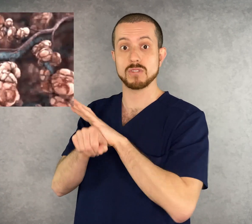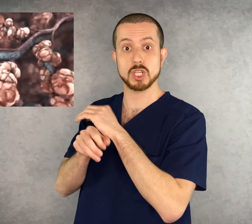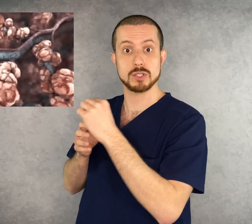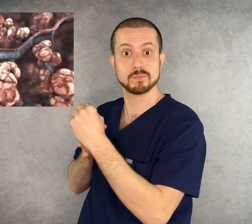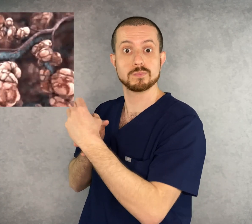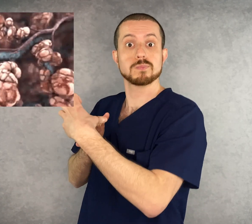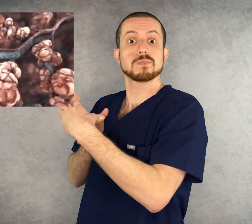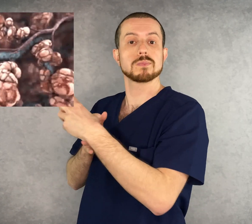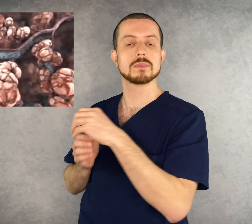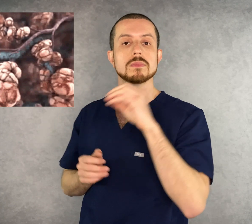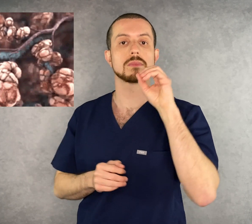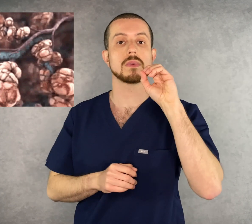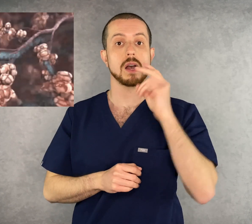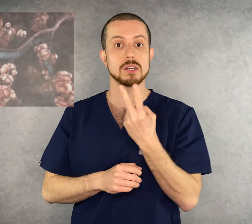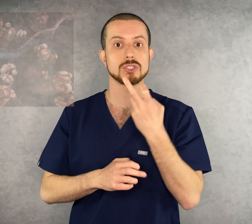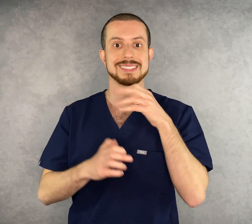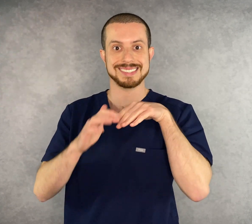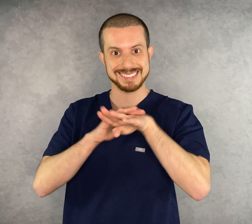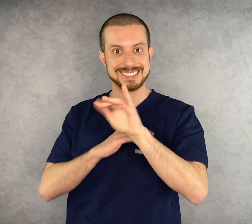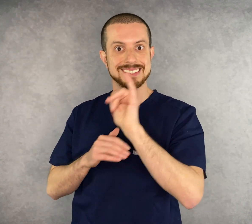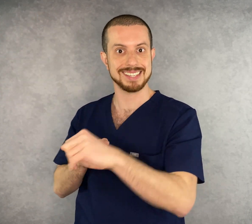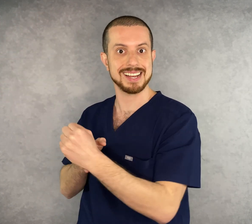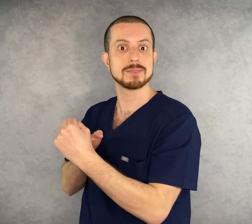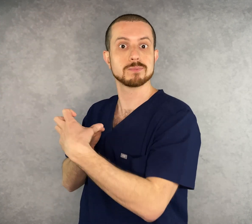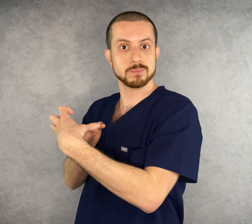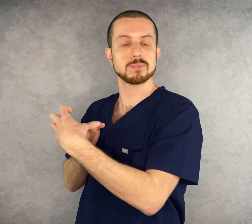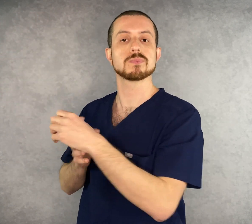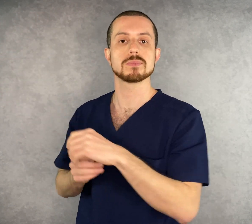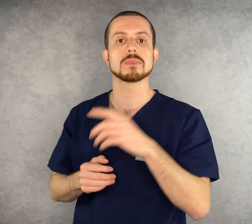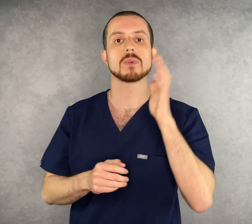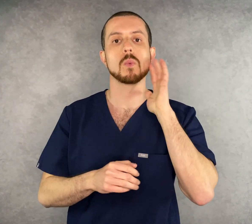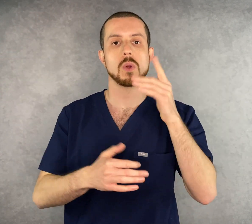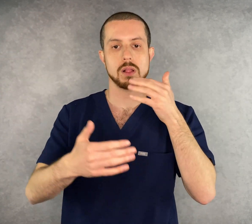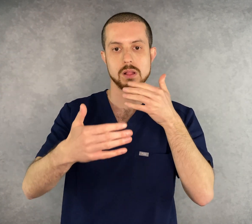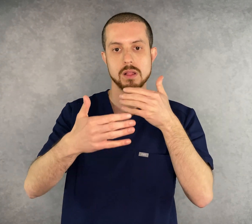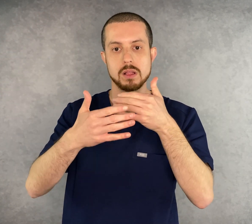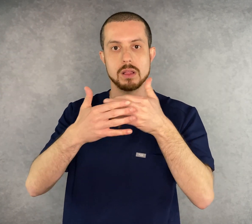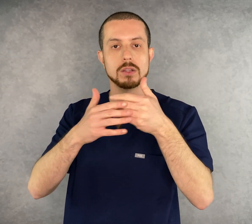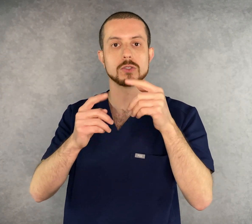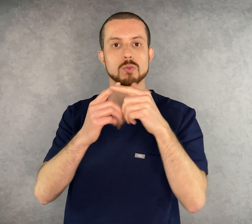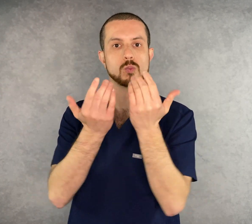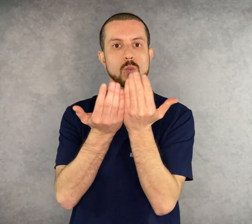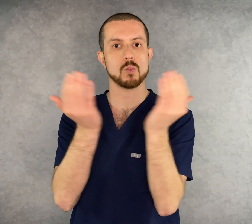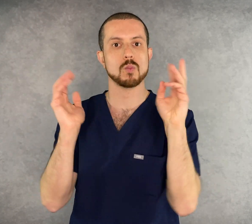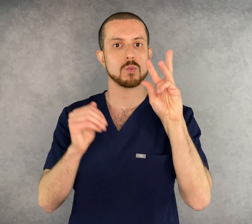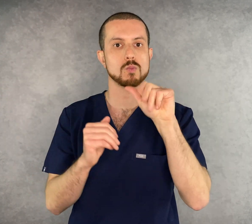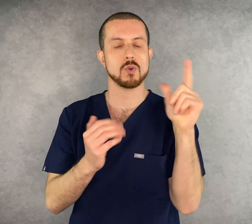The oxygen will enter the alveoli, fully inflating it. Oxygen molecules will move towards the "walls"